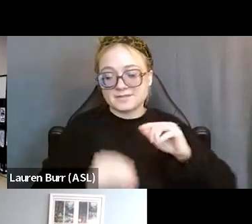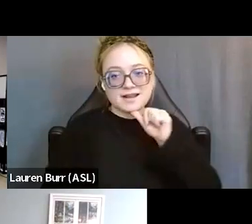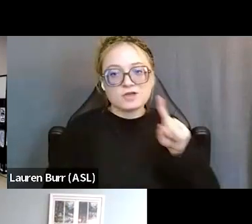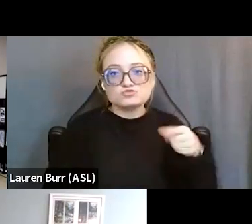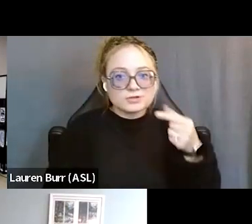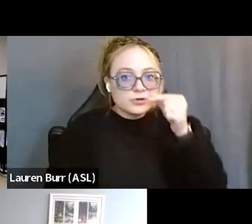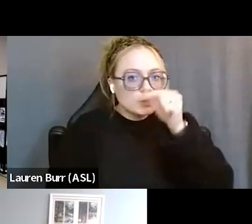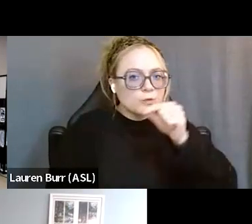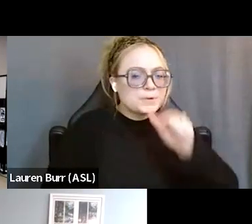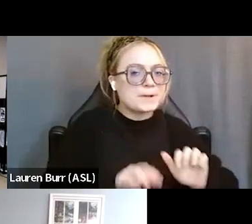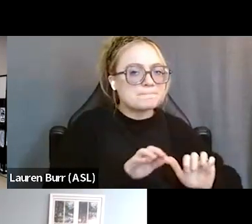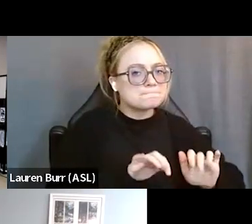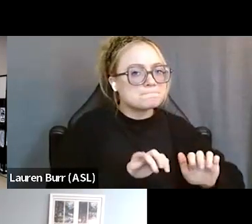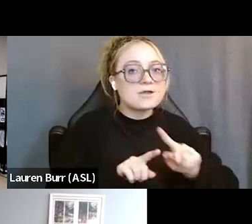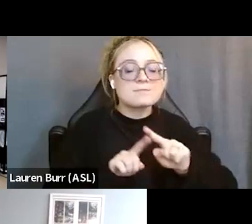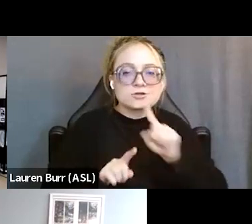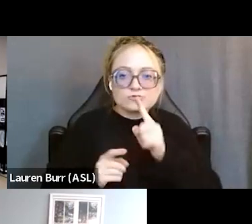but talking to the doctors, the nurses,